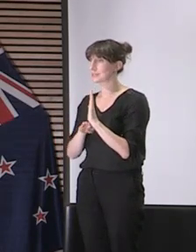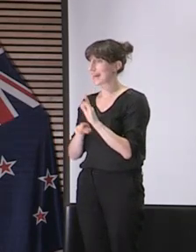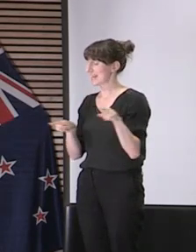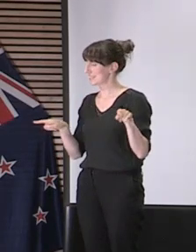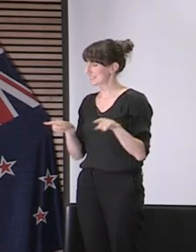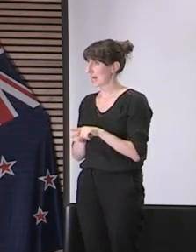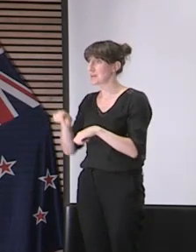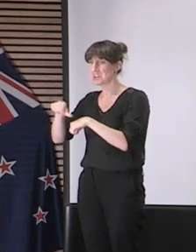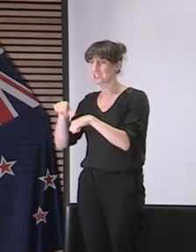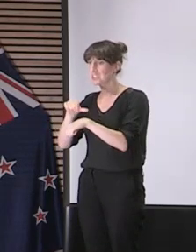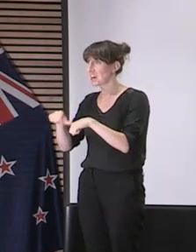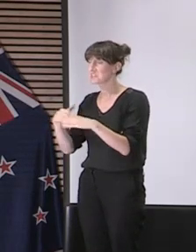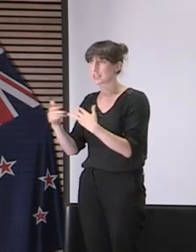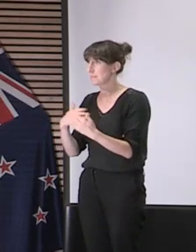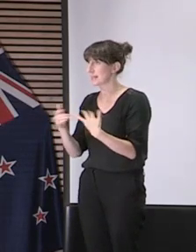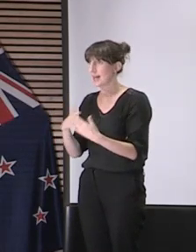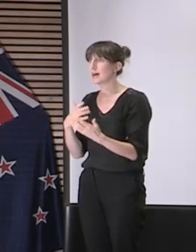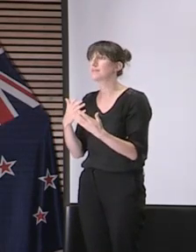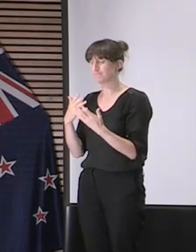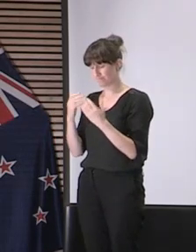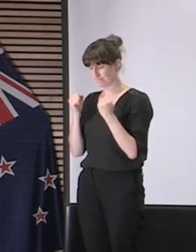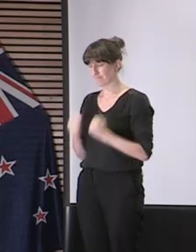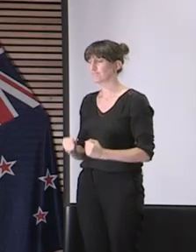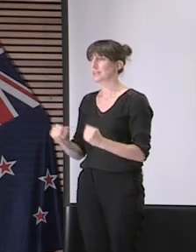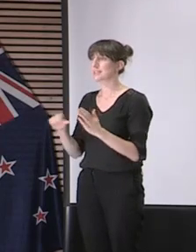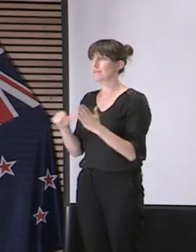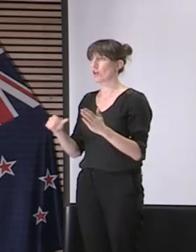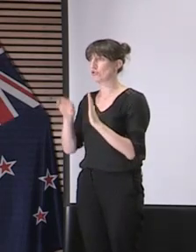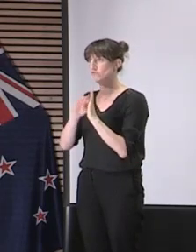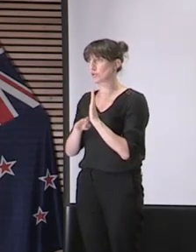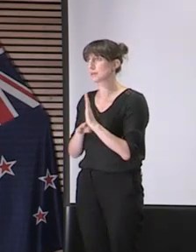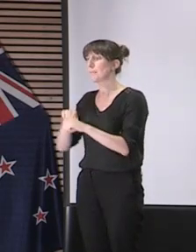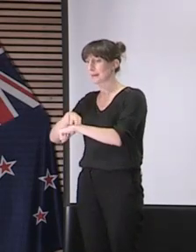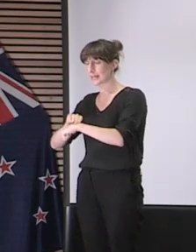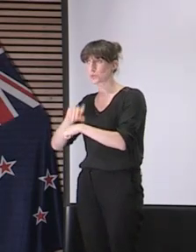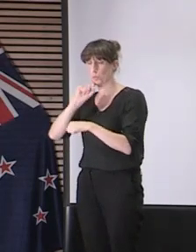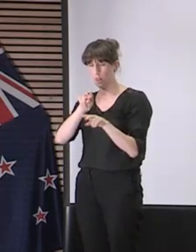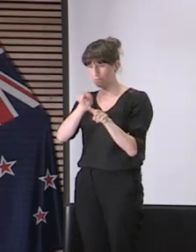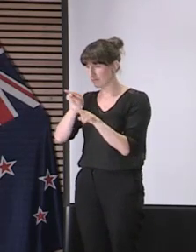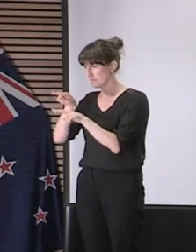that nothing changes because it's Easter. The rules remain the same and the police will